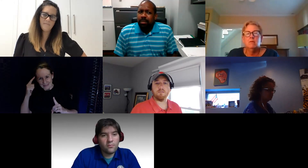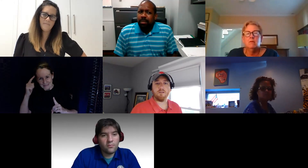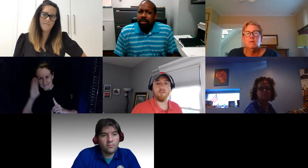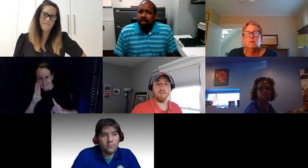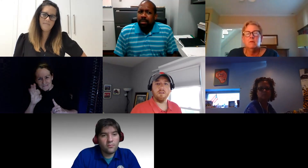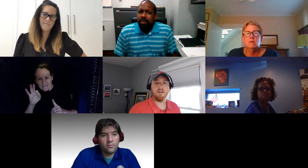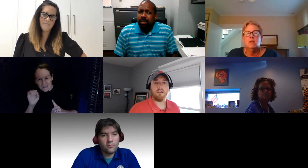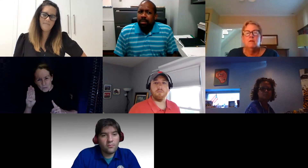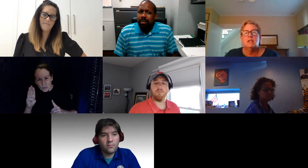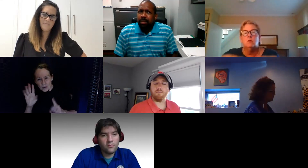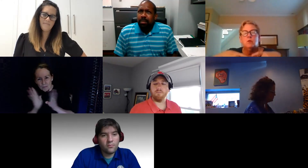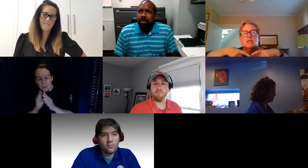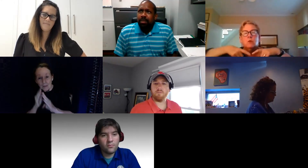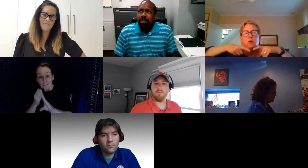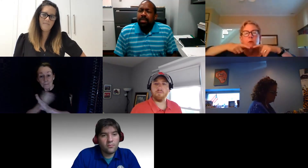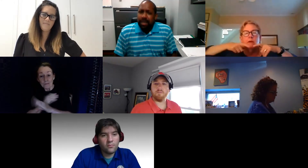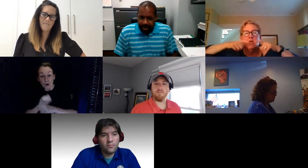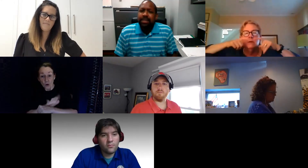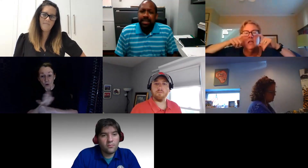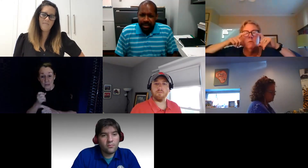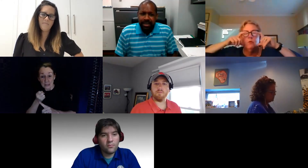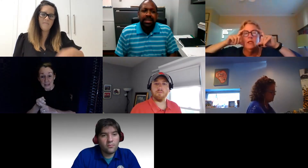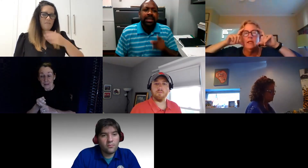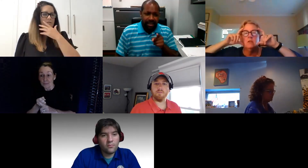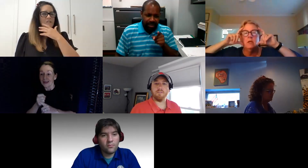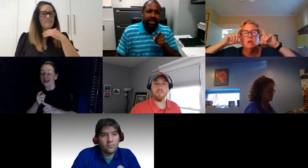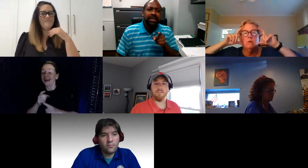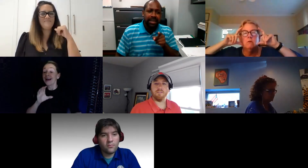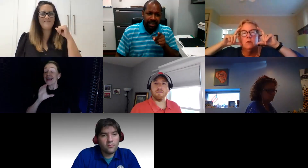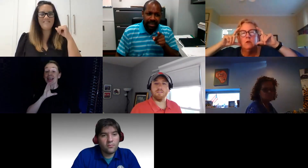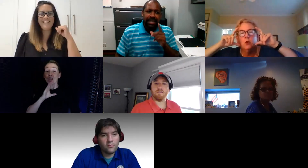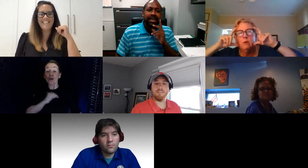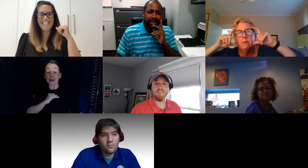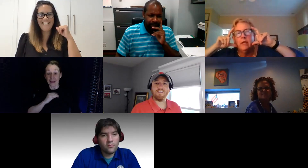WAS.